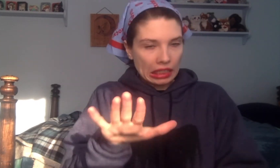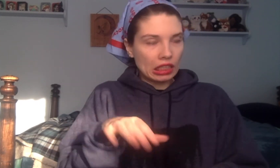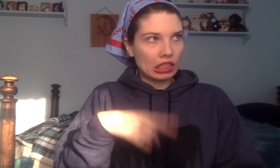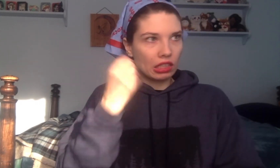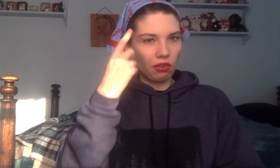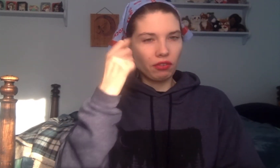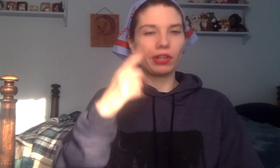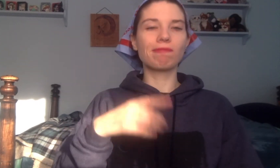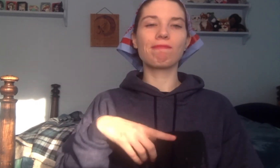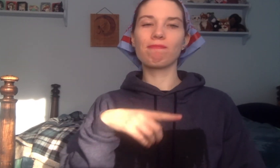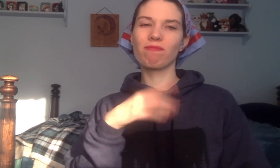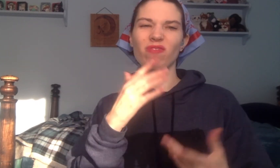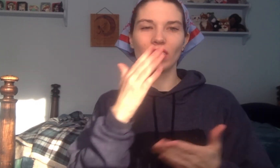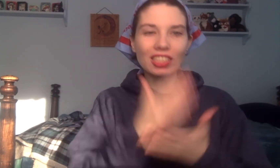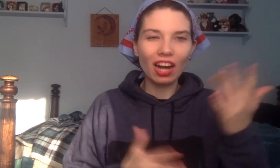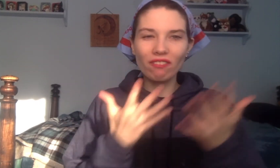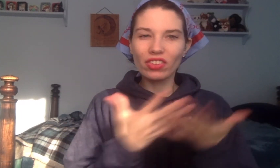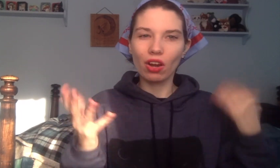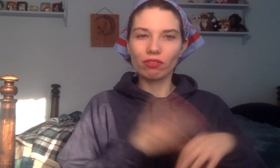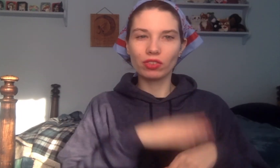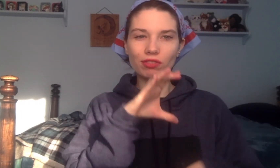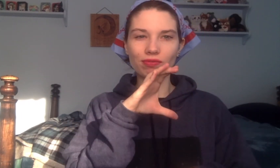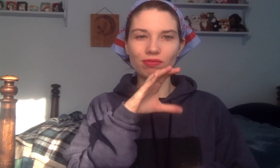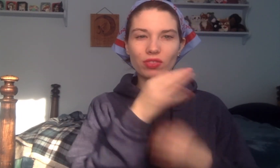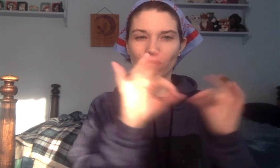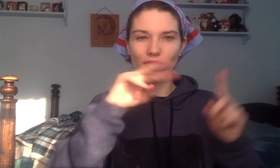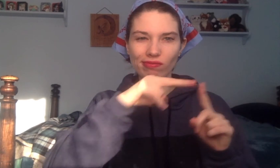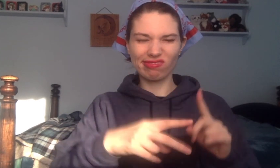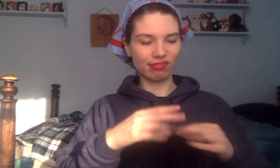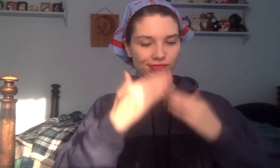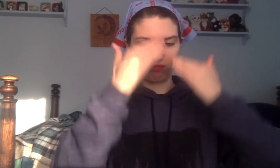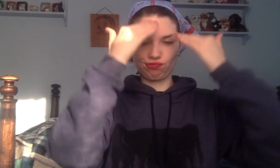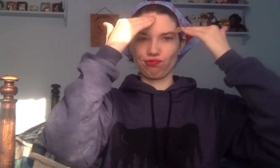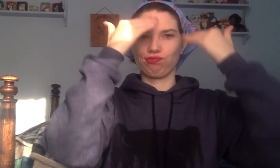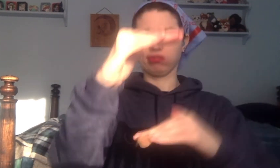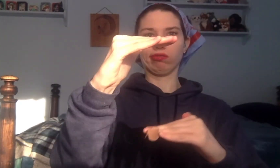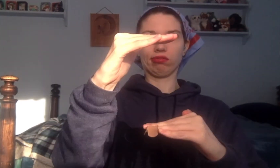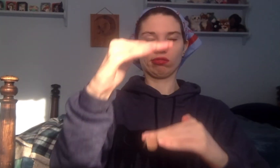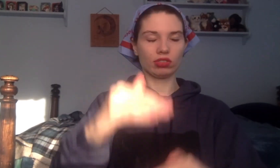however, some things on the free version are limited.